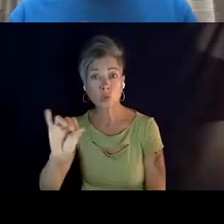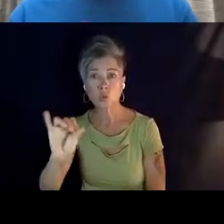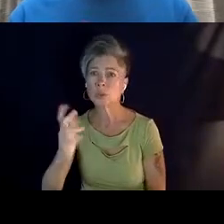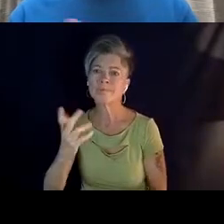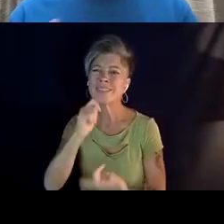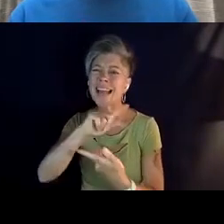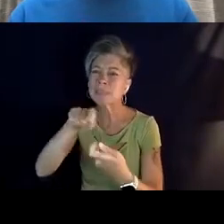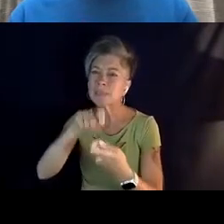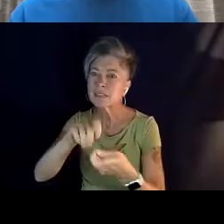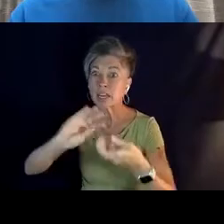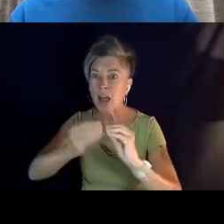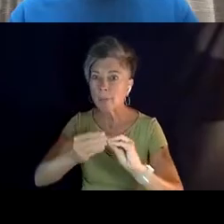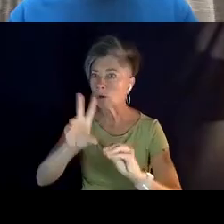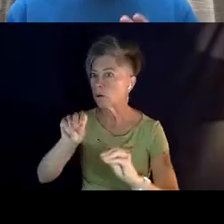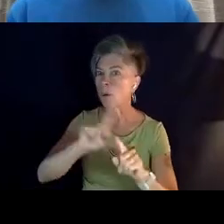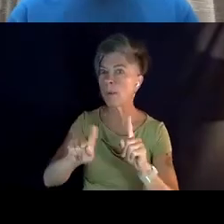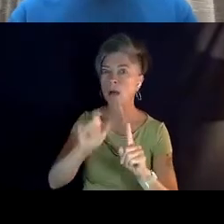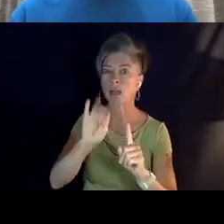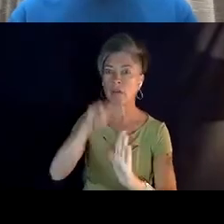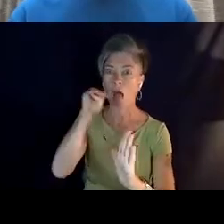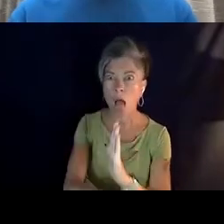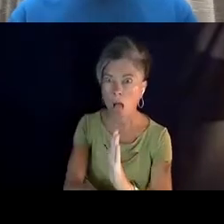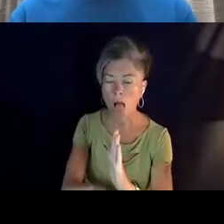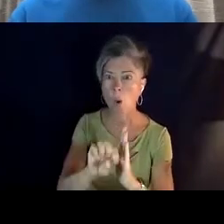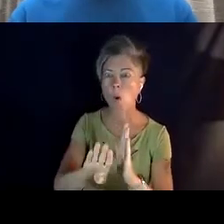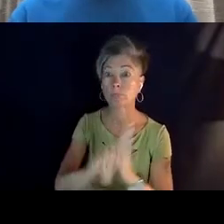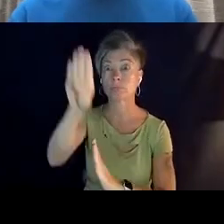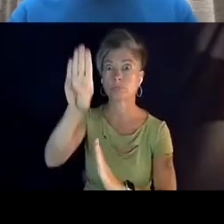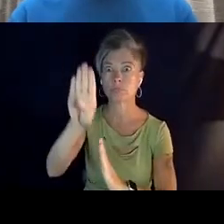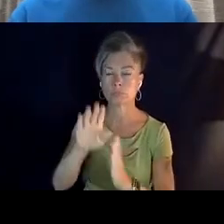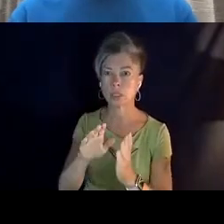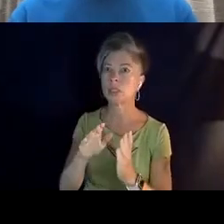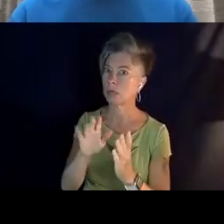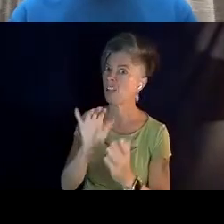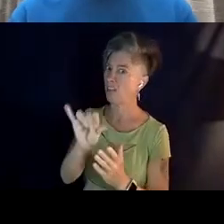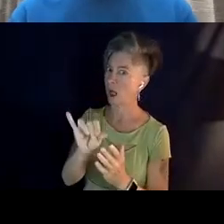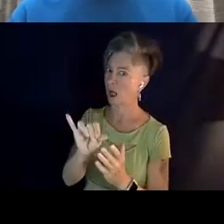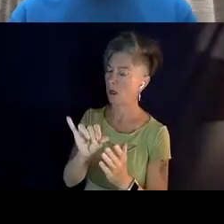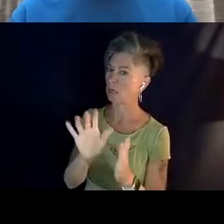but any fluctuations of that. That can sometimes be far more important than what the number actually is.